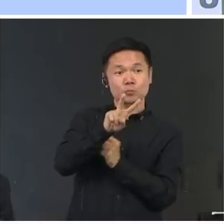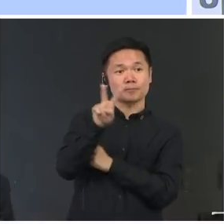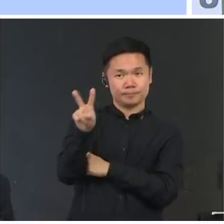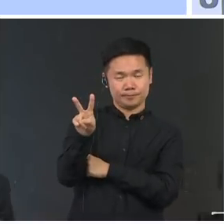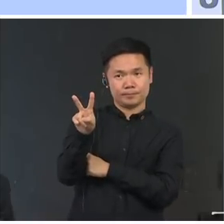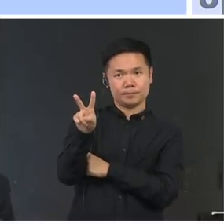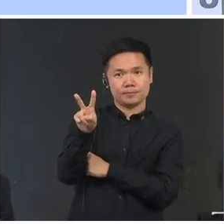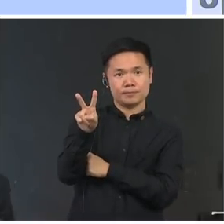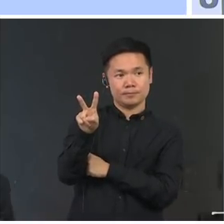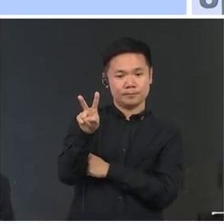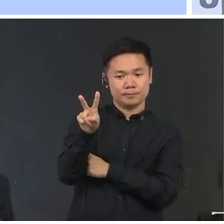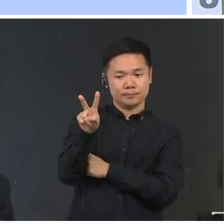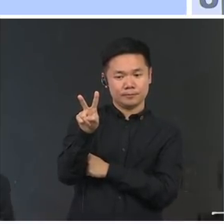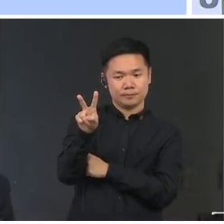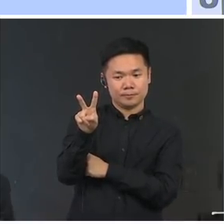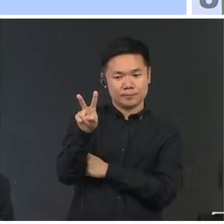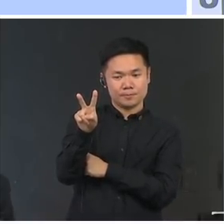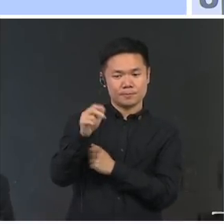186 local governments have enacted this legislation to date.